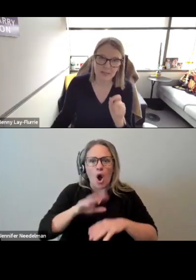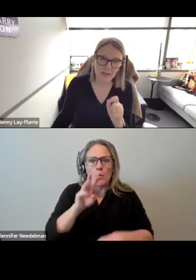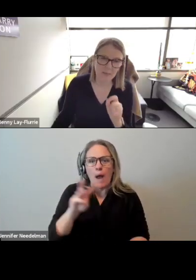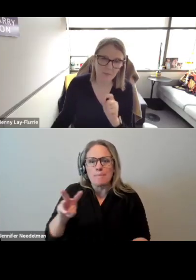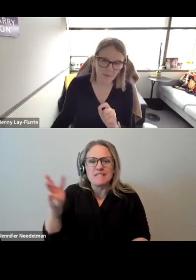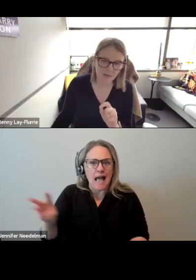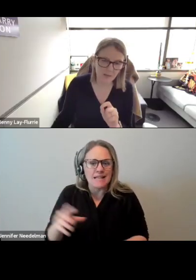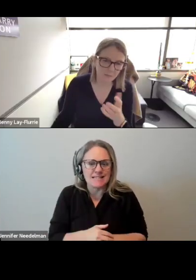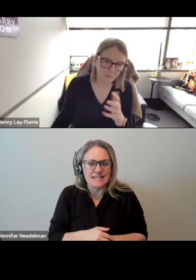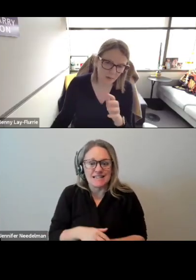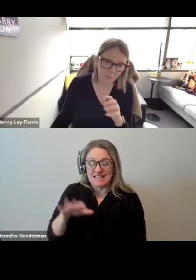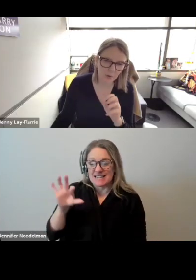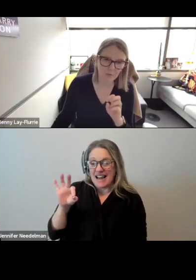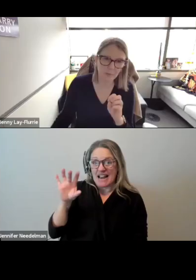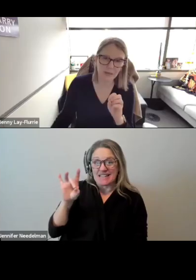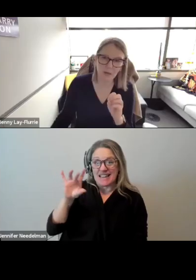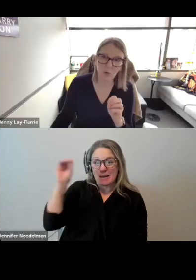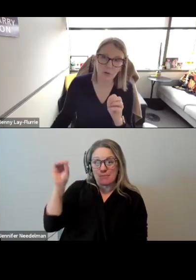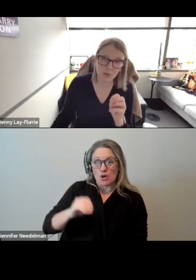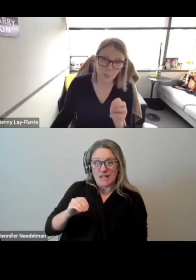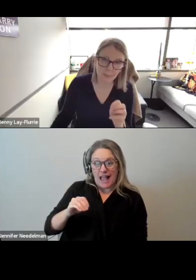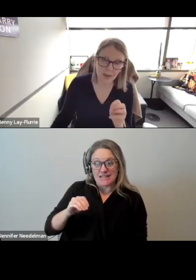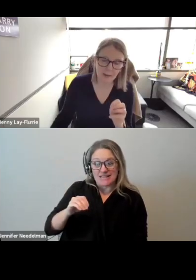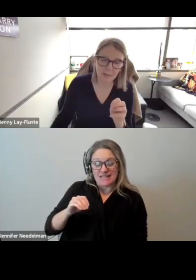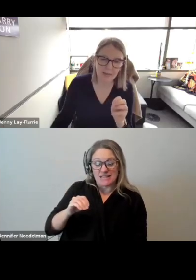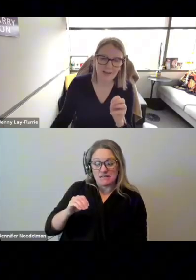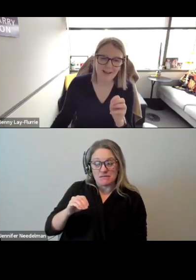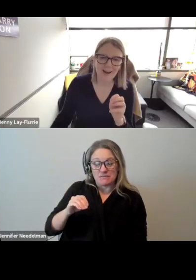98%, approximately, according to WebAIM,